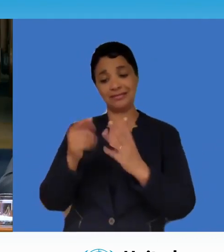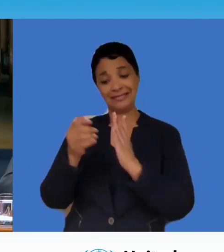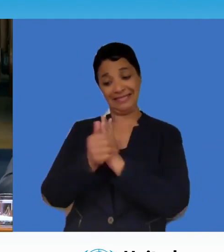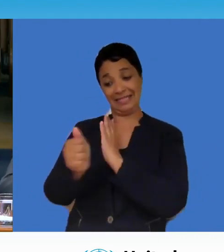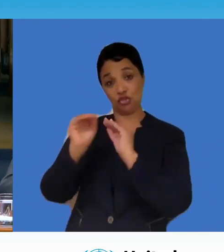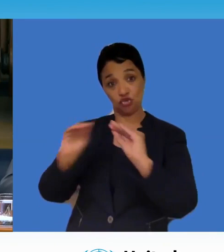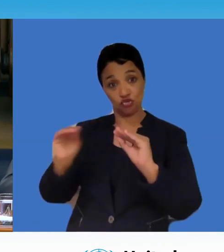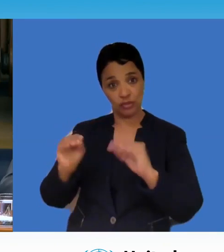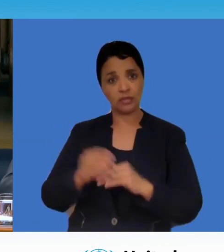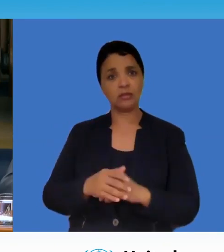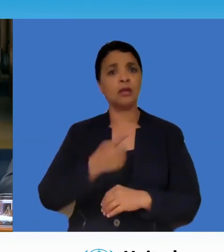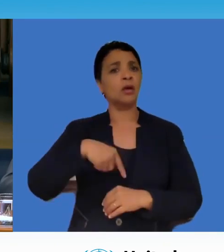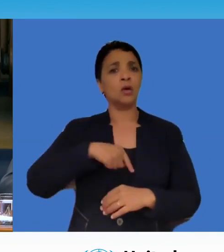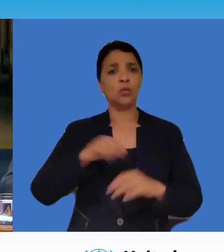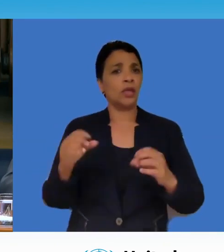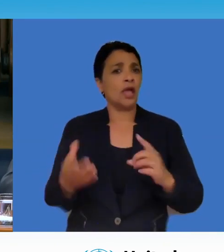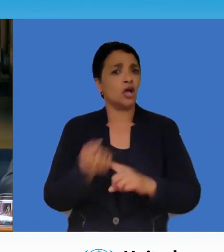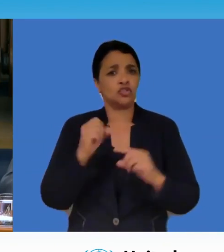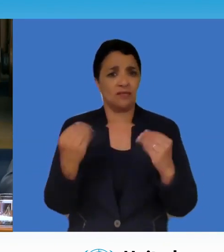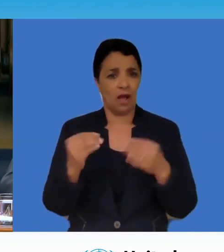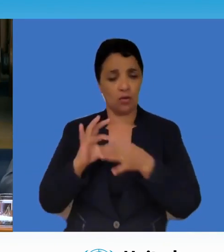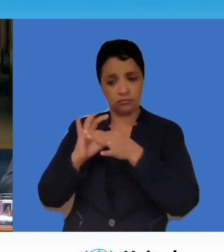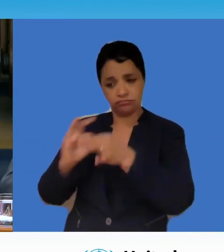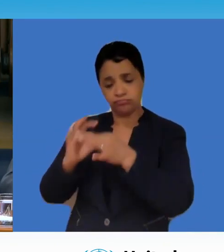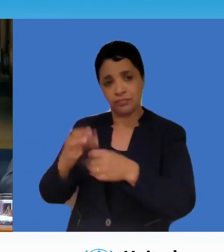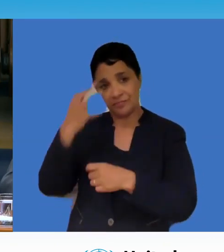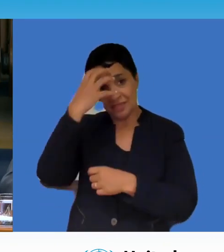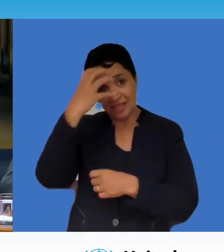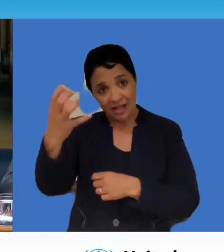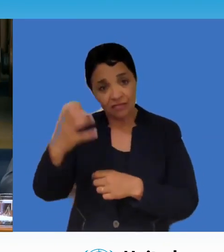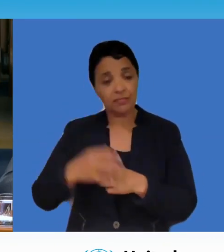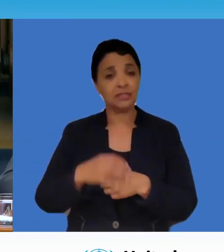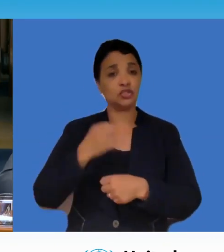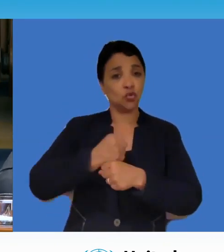vocation training we work with governments employers and workers organizations and civil